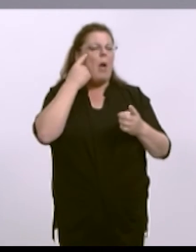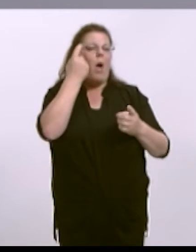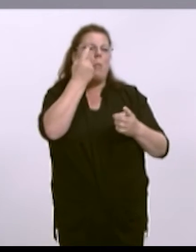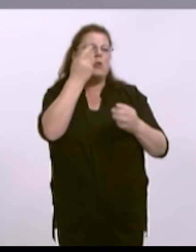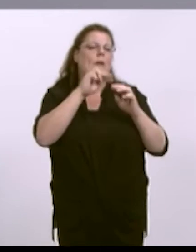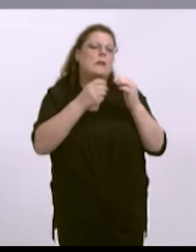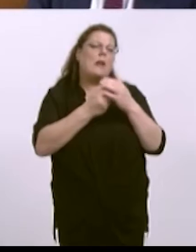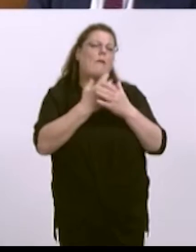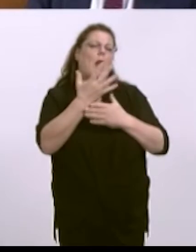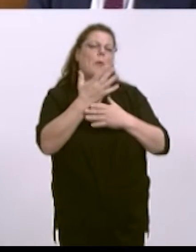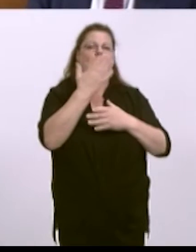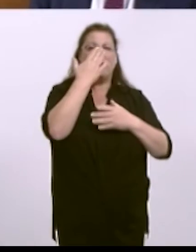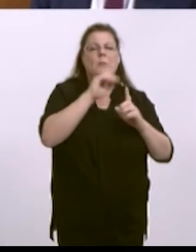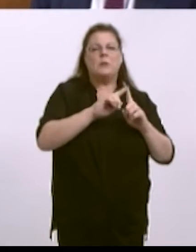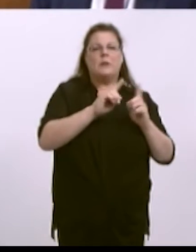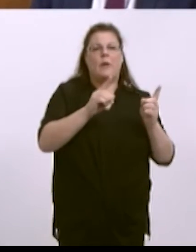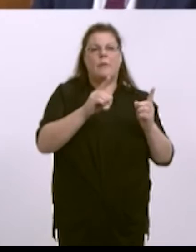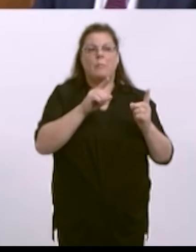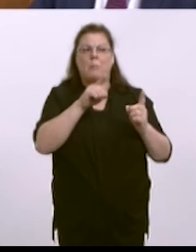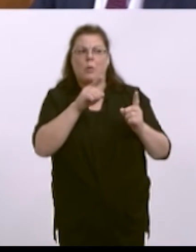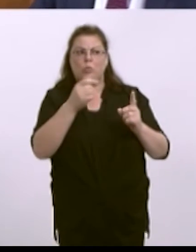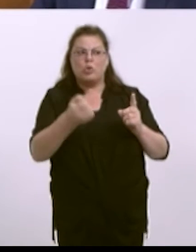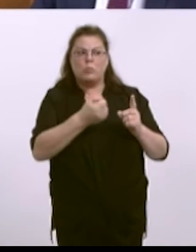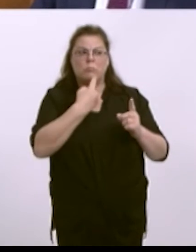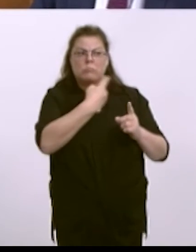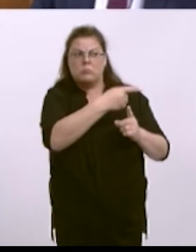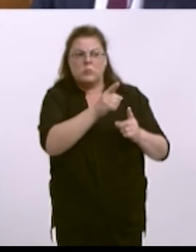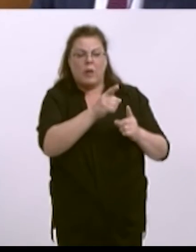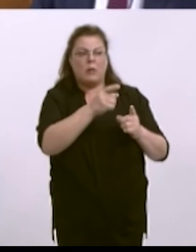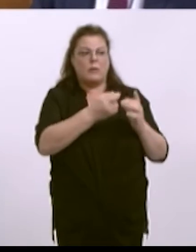view as to whether we should require developers, then, to put in place the most up-to-date